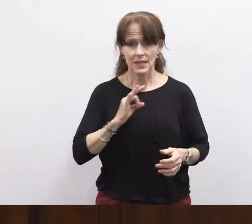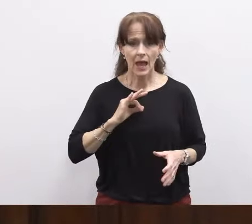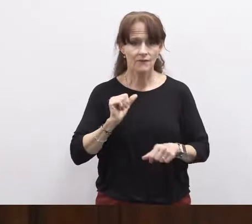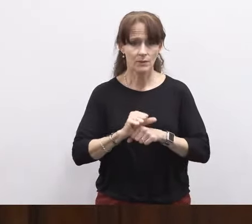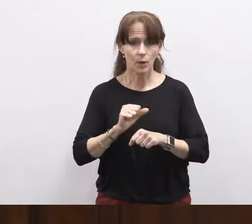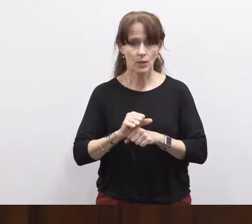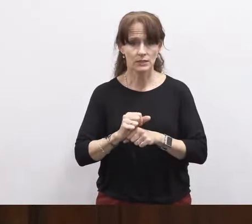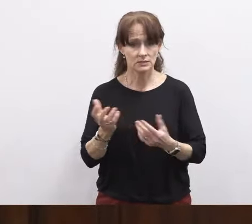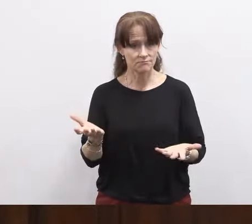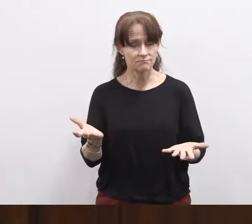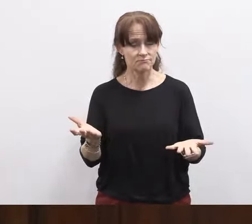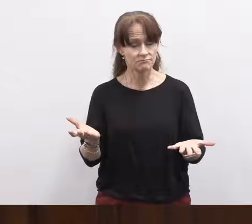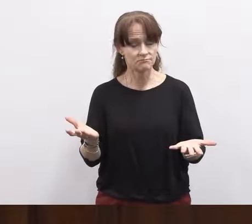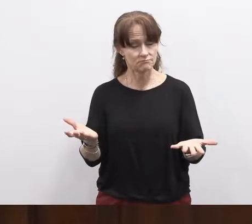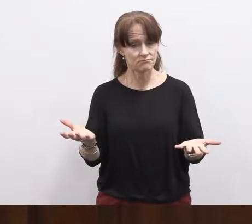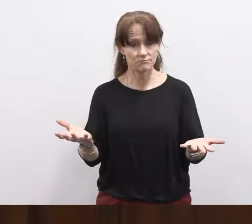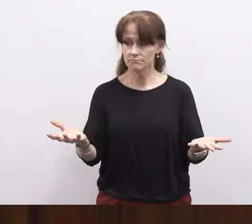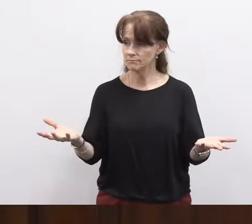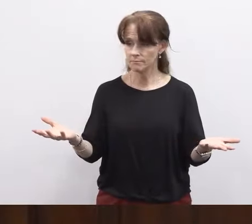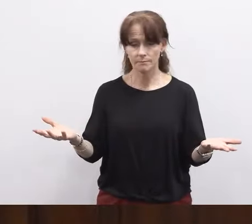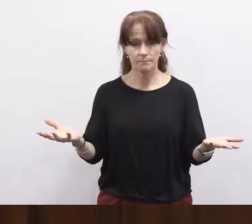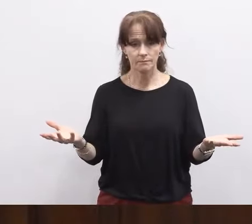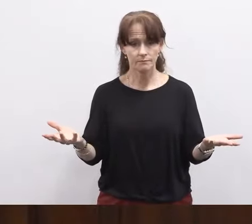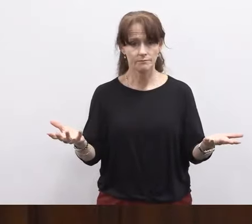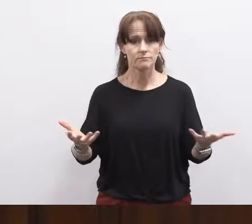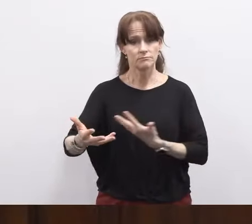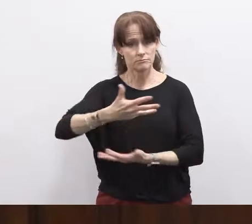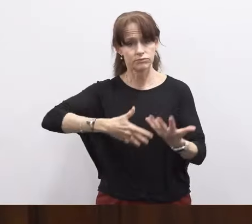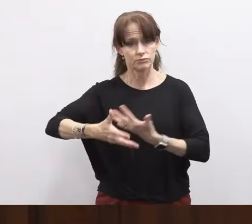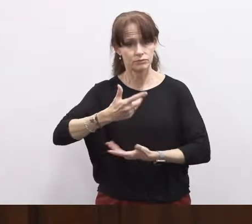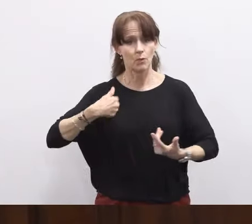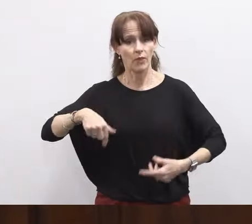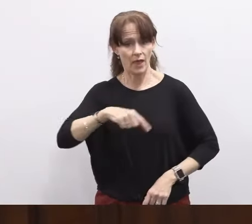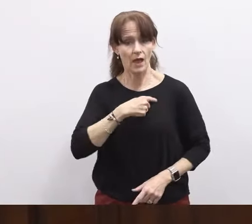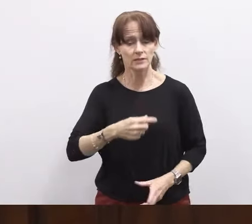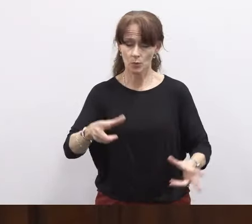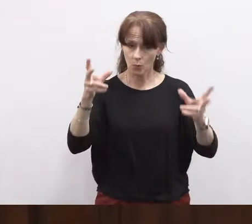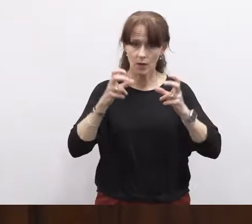to engage with us and we are listening intently.